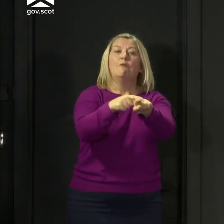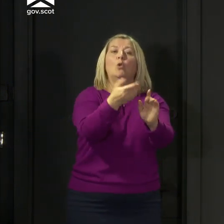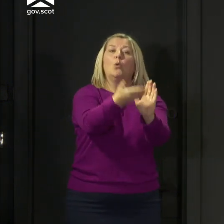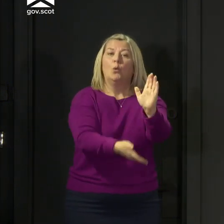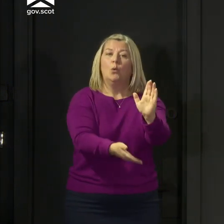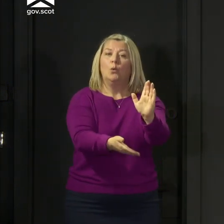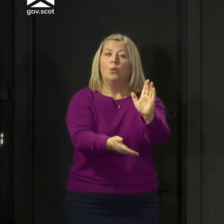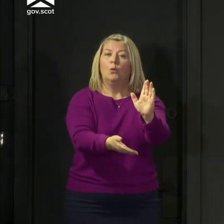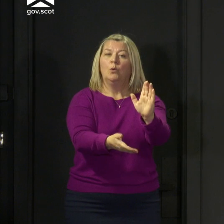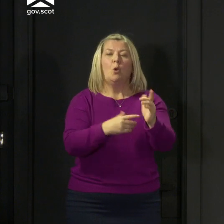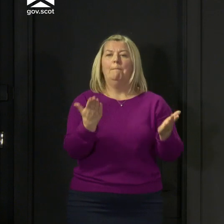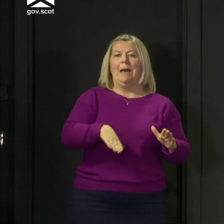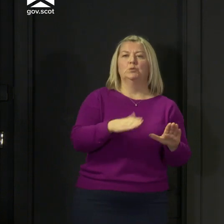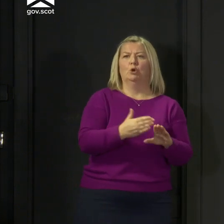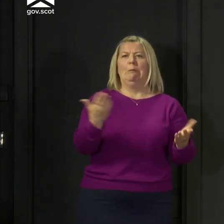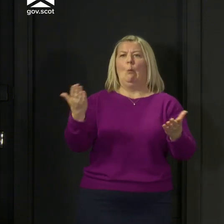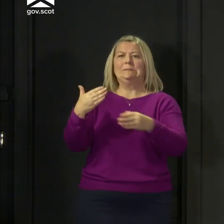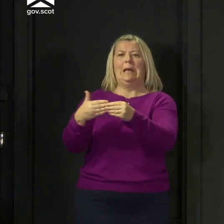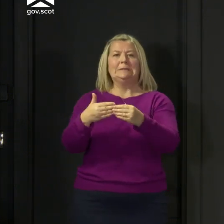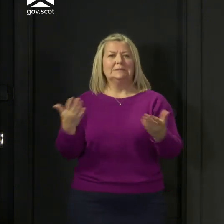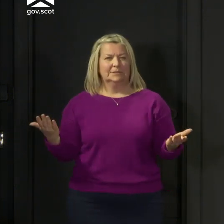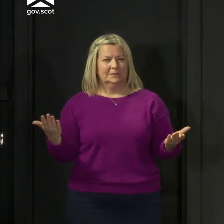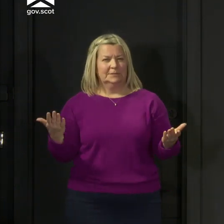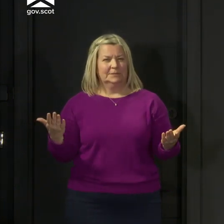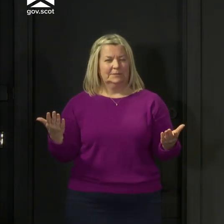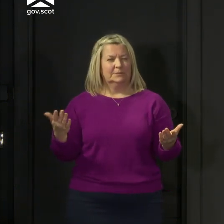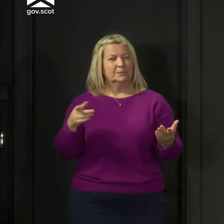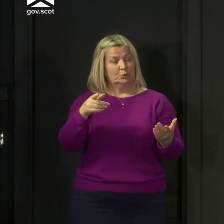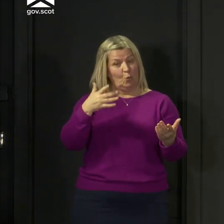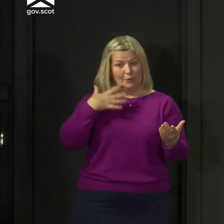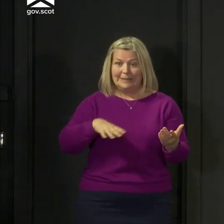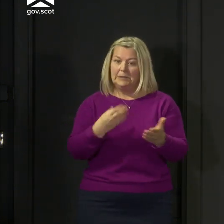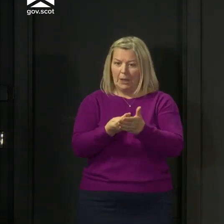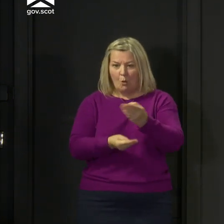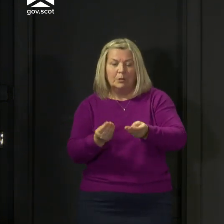to get the economy up and running as it is safe to do so, we want to get people back